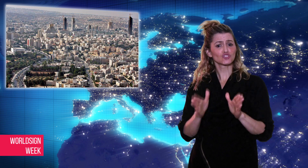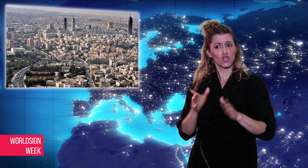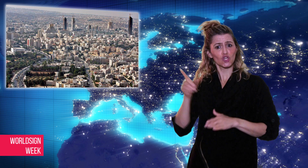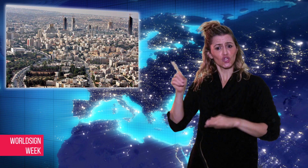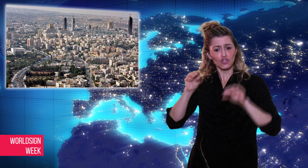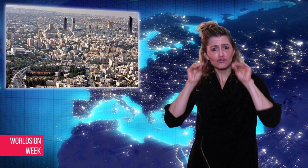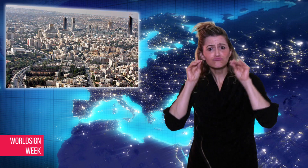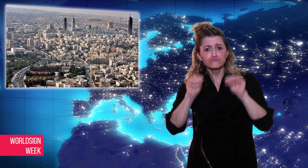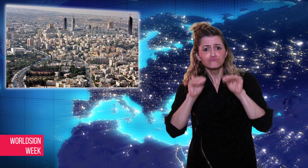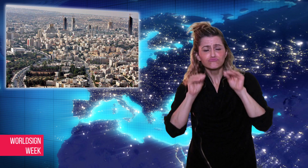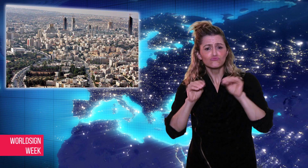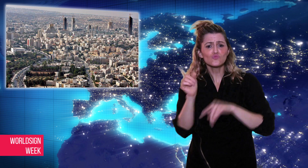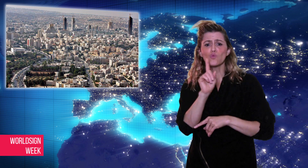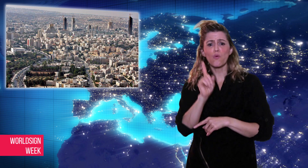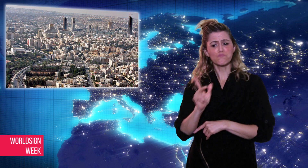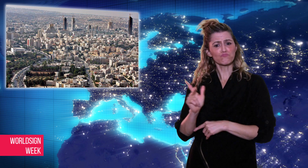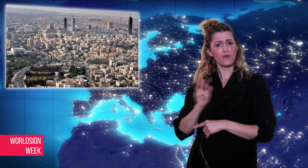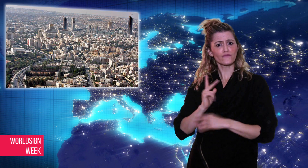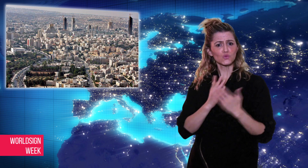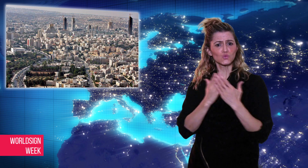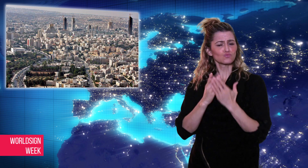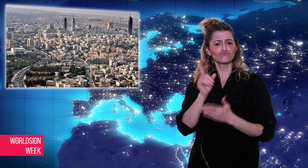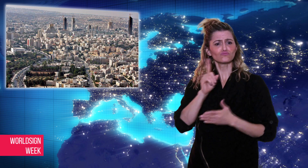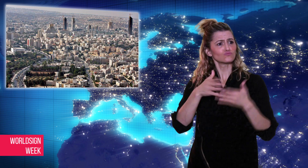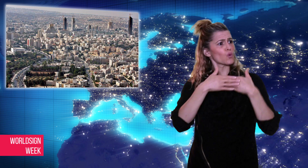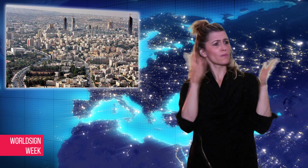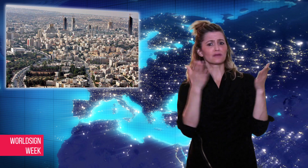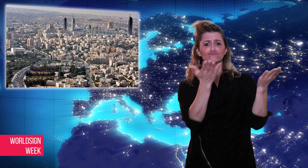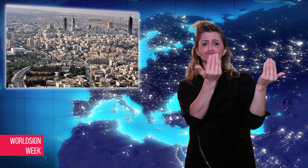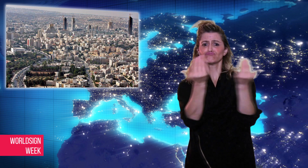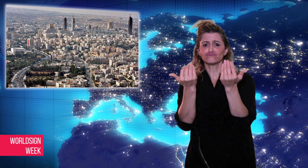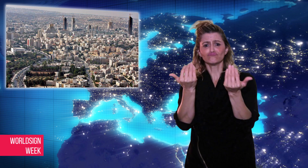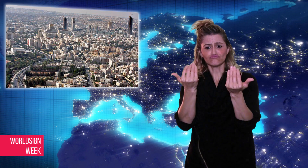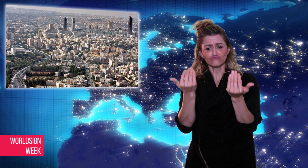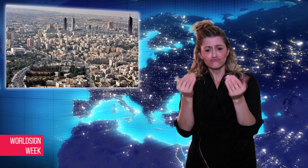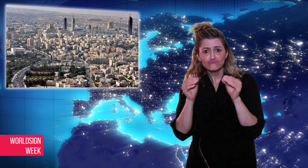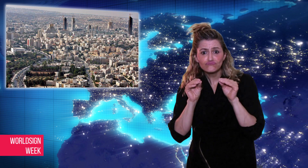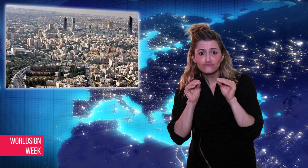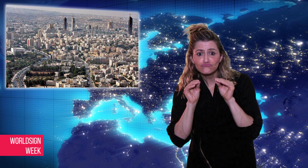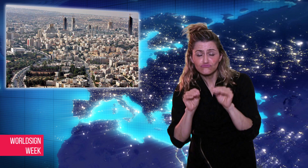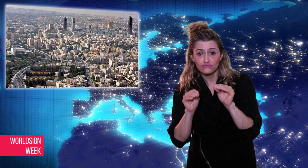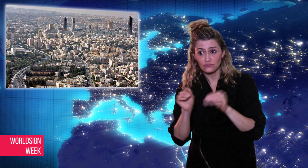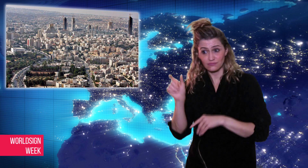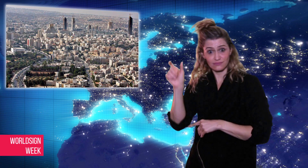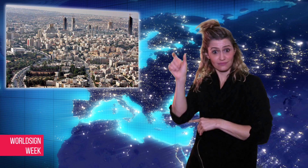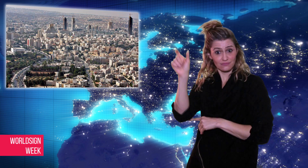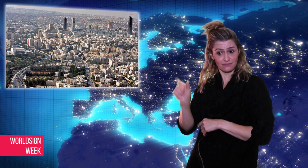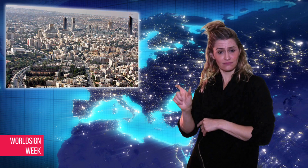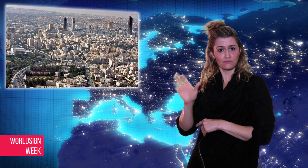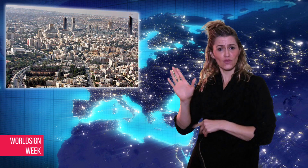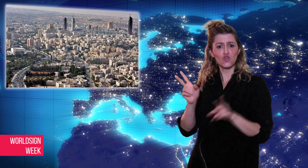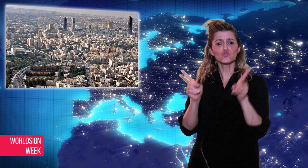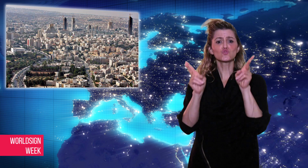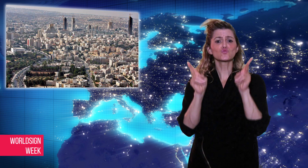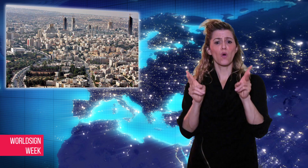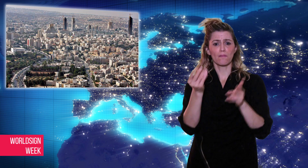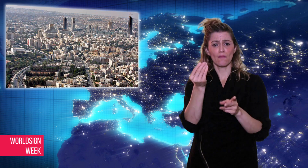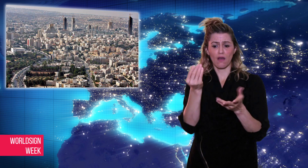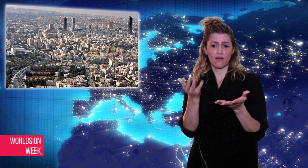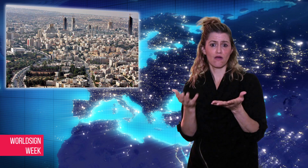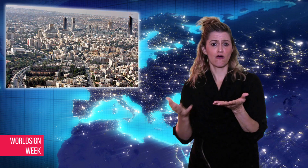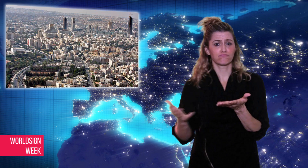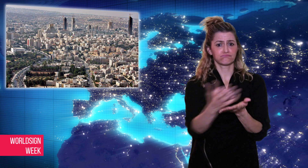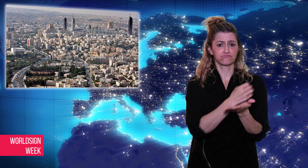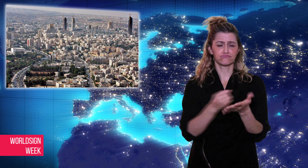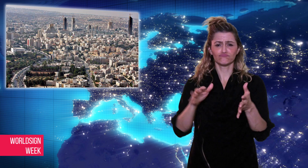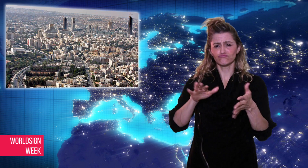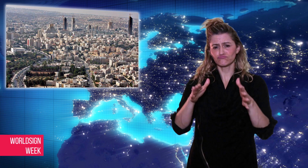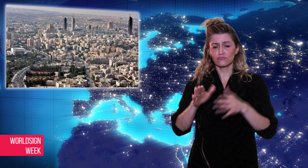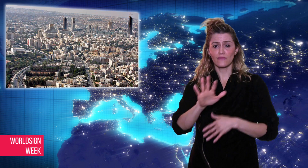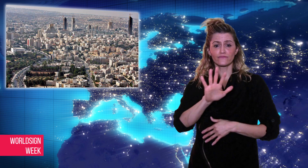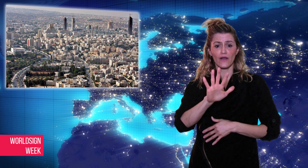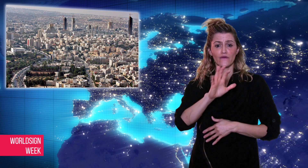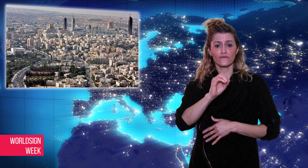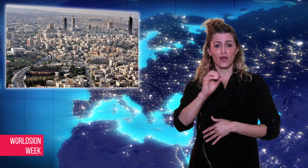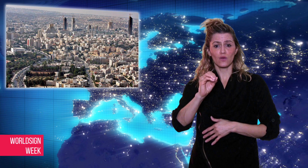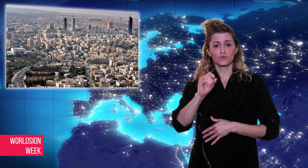teacher is between 500 and 635 American dollars.